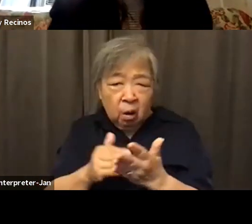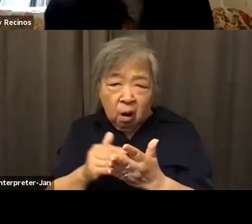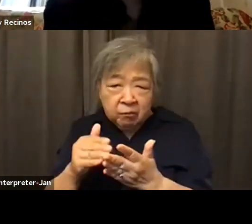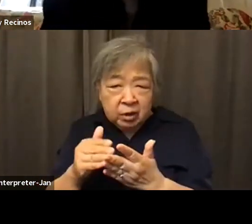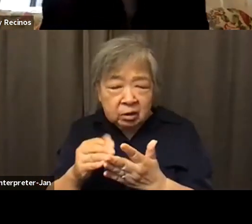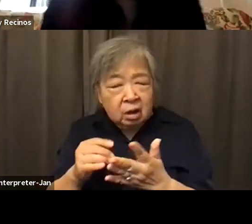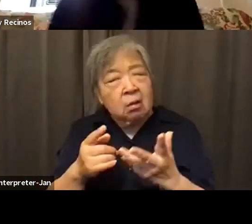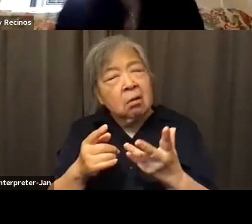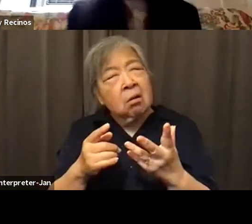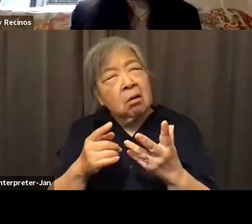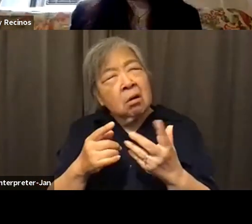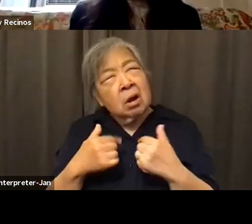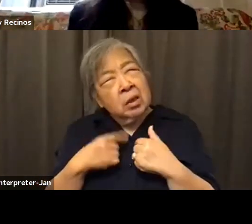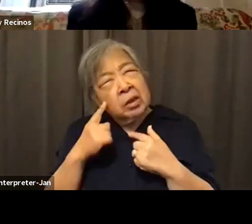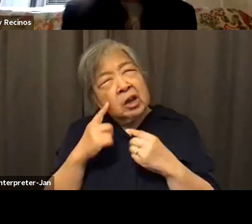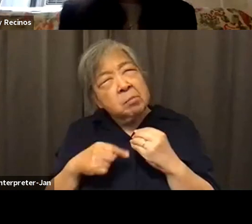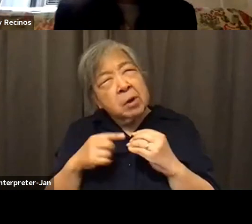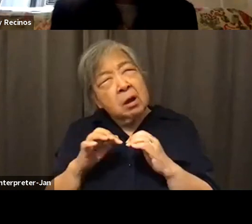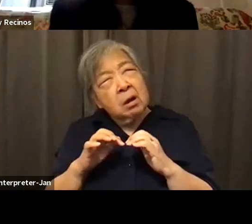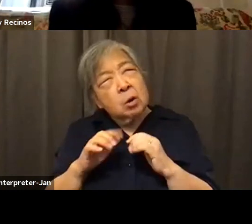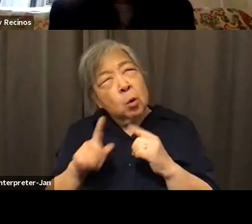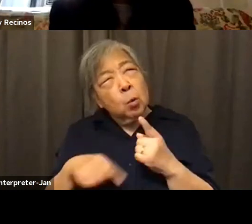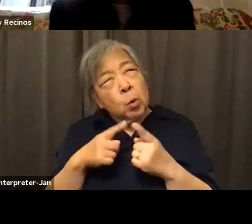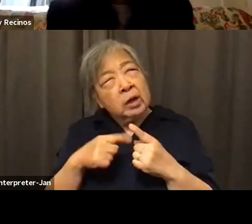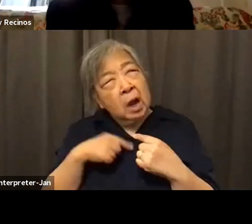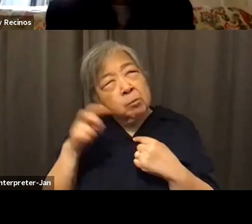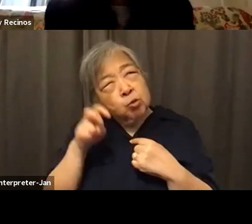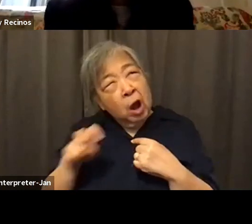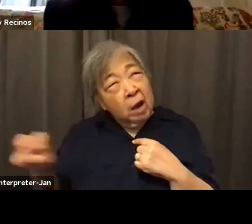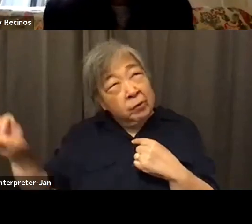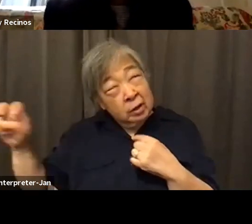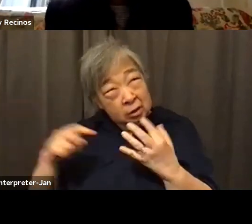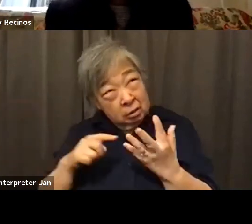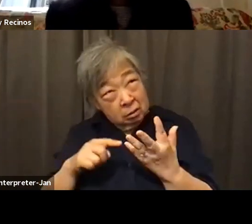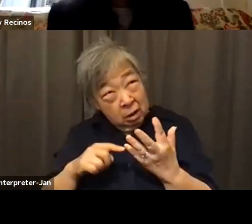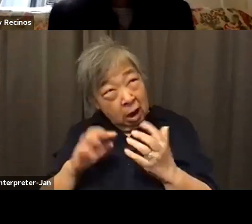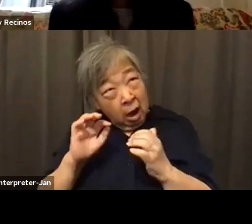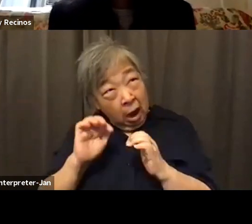this change when I'm traveling in another country?